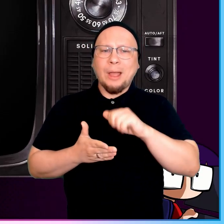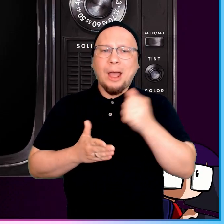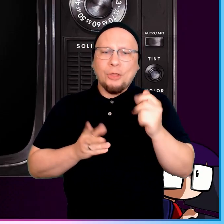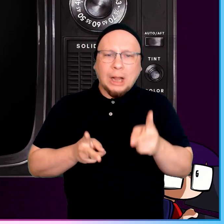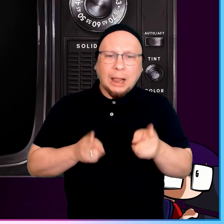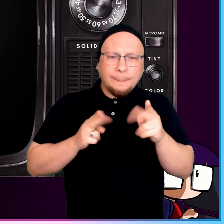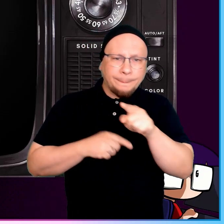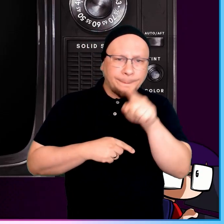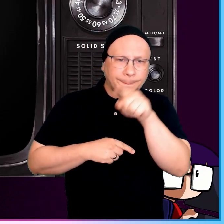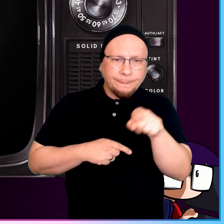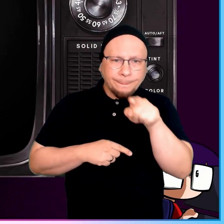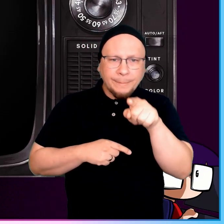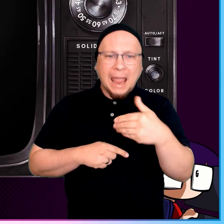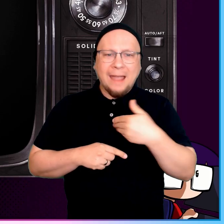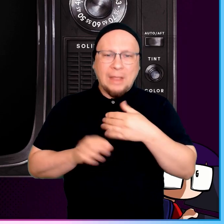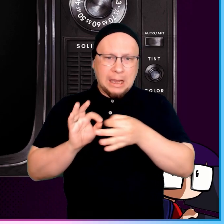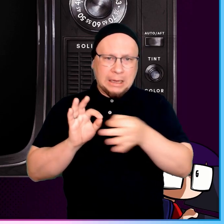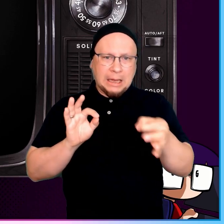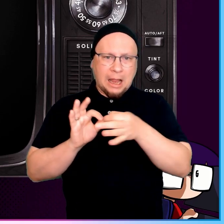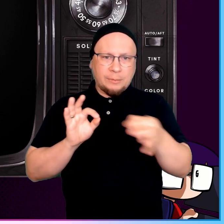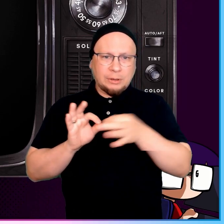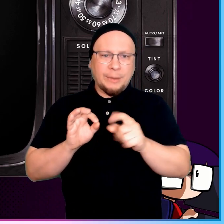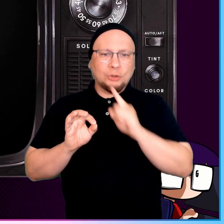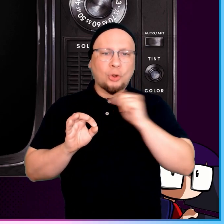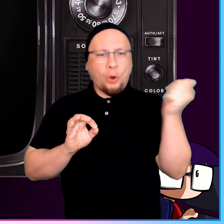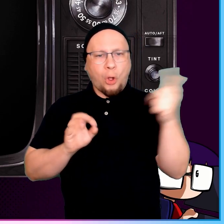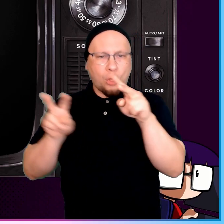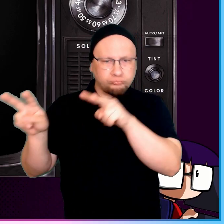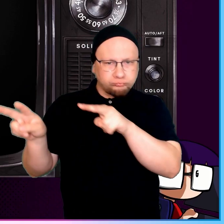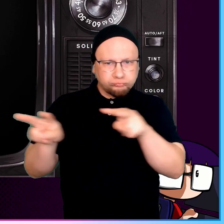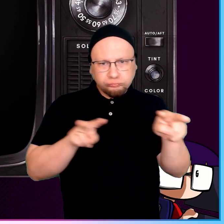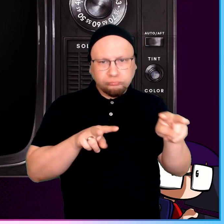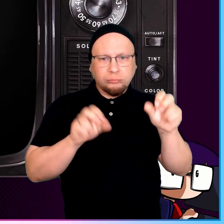We use open captioning to ensure everyone can enjoy this part of the game,